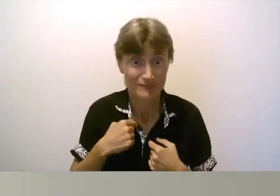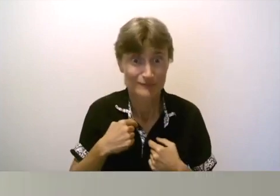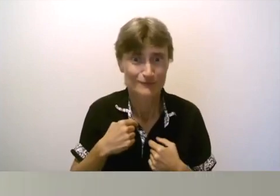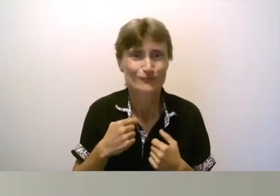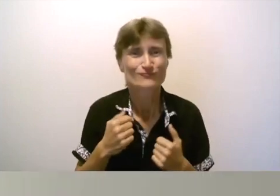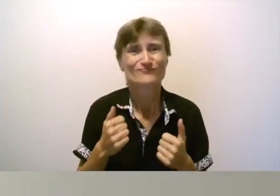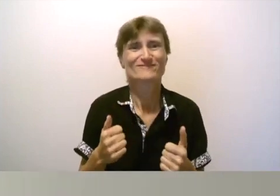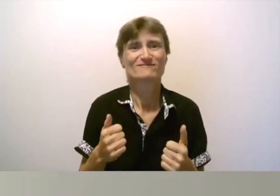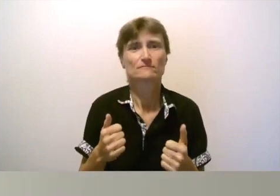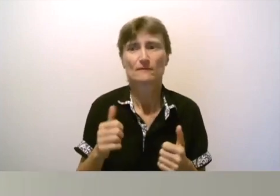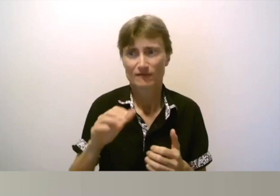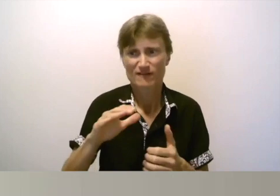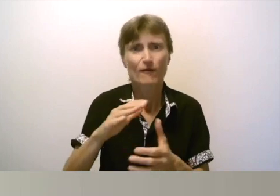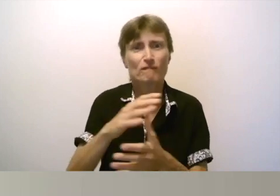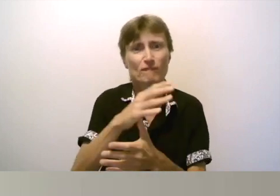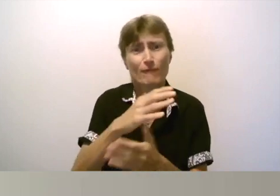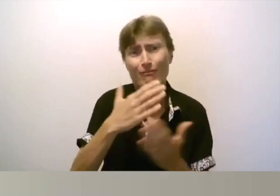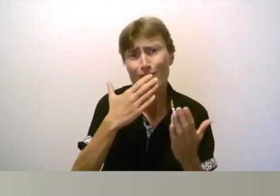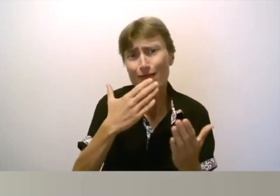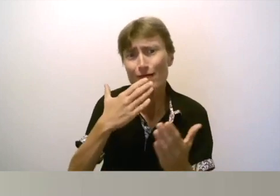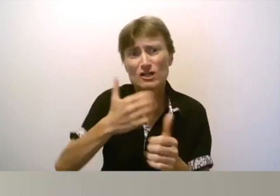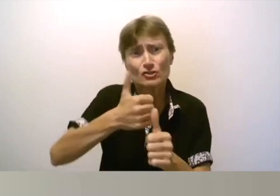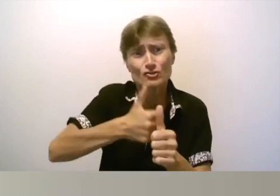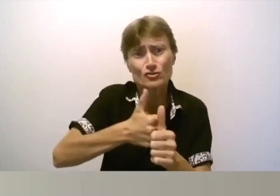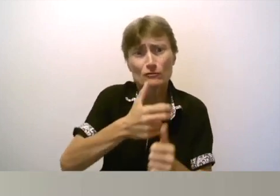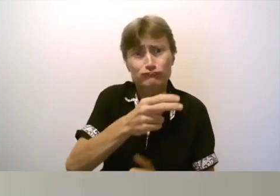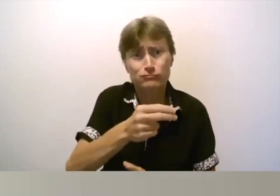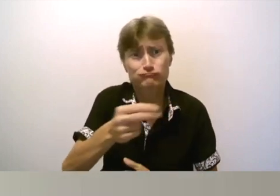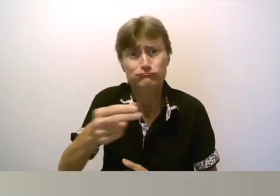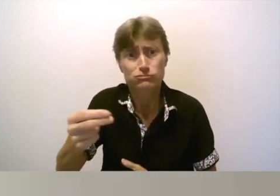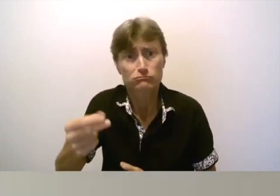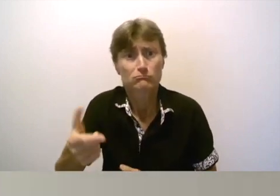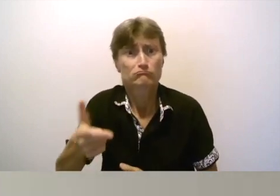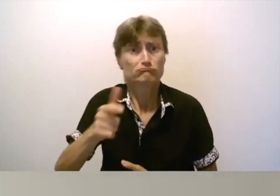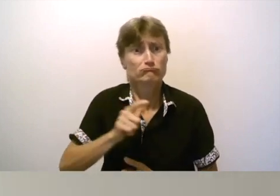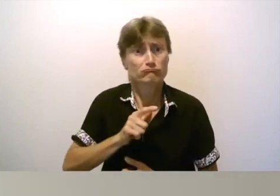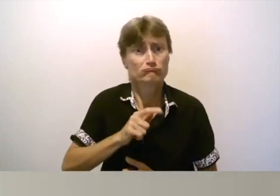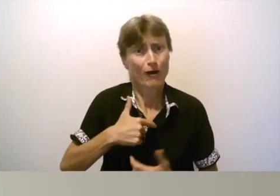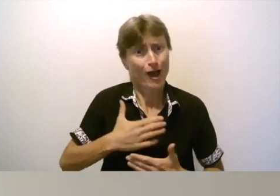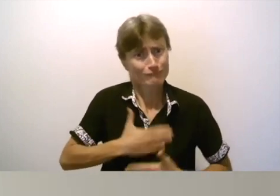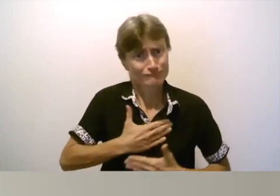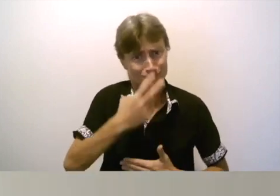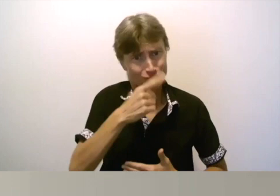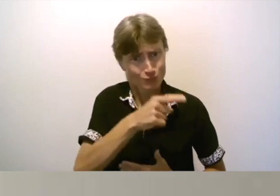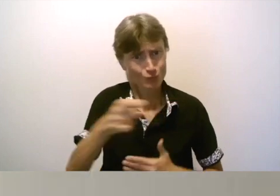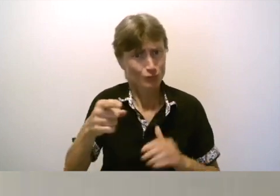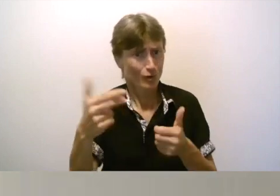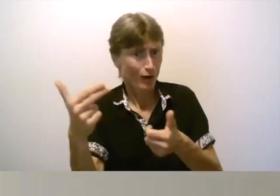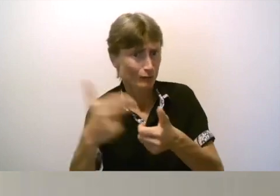thank you everyone who's spoken so far thank you everyone who is participating thank you for all the work that goes into uh